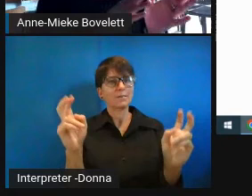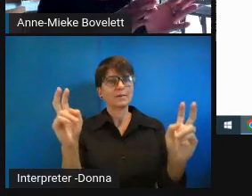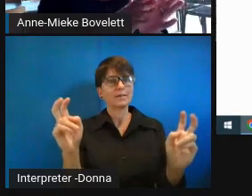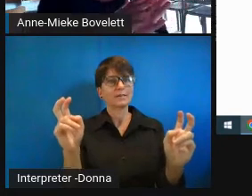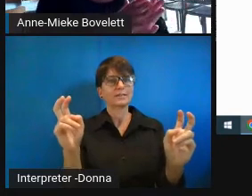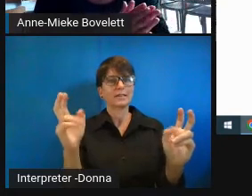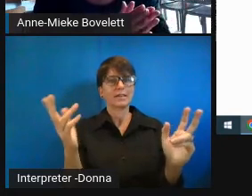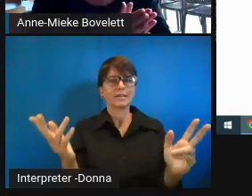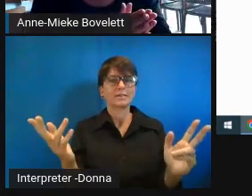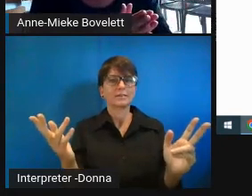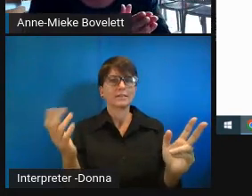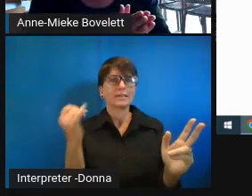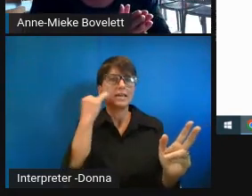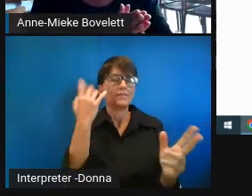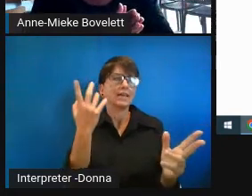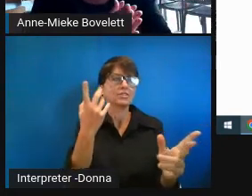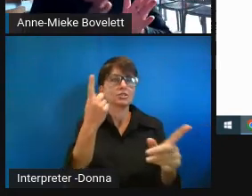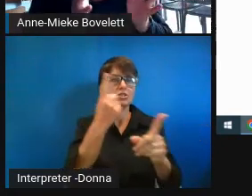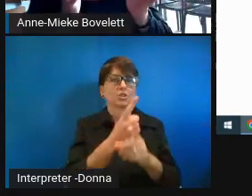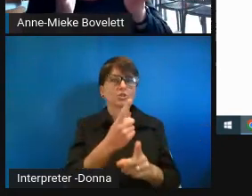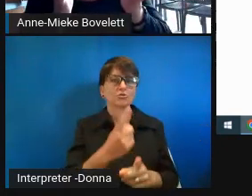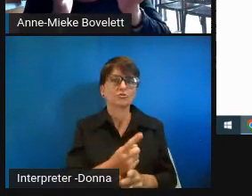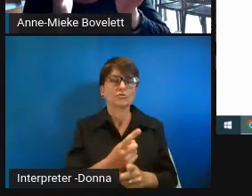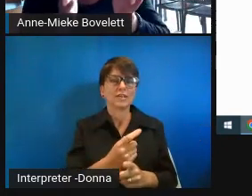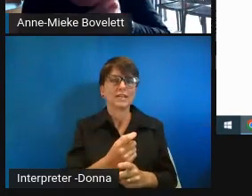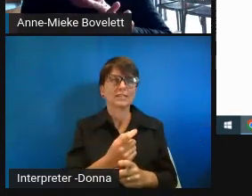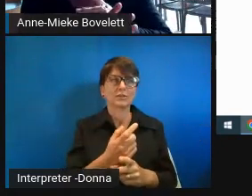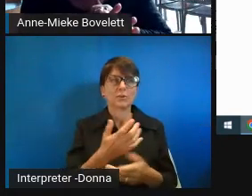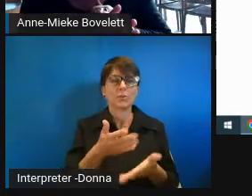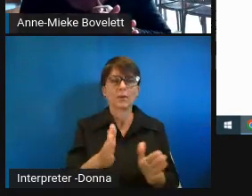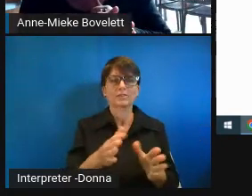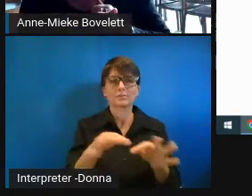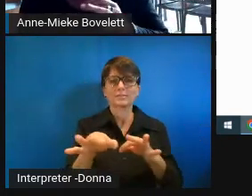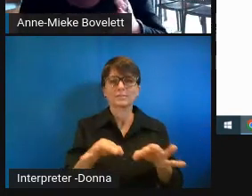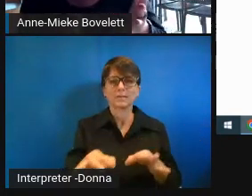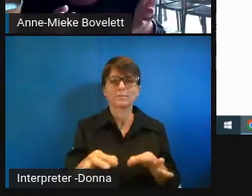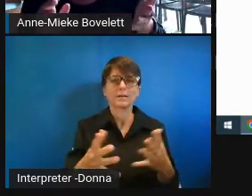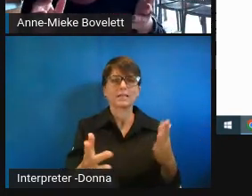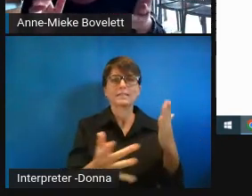if that's a correct expression about technically fully accessible